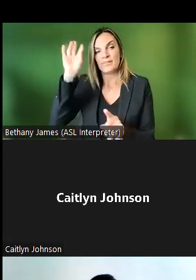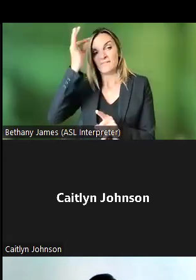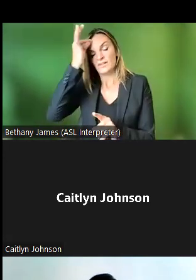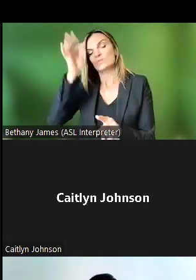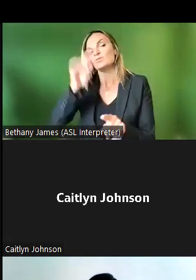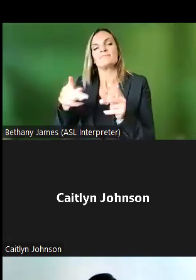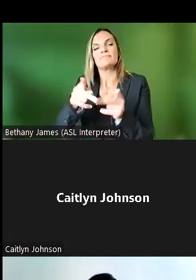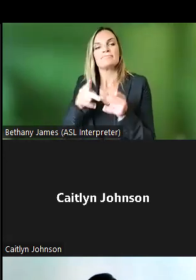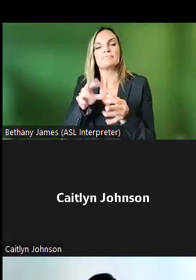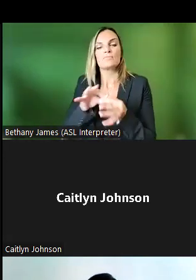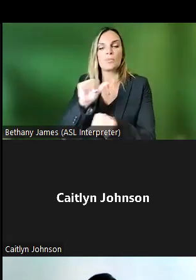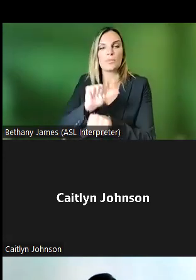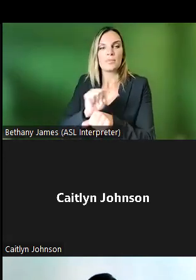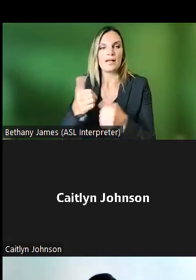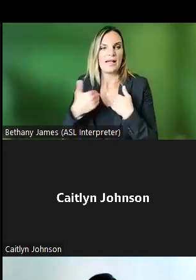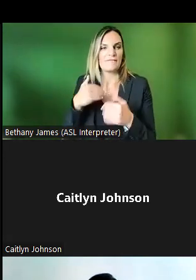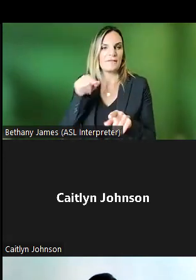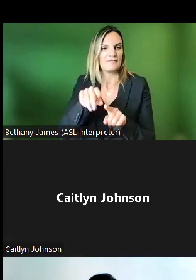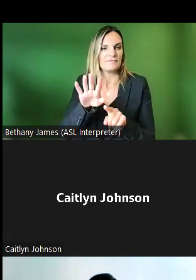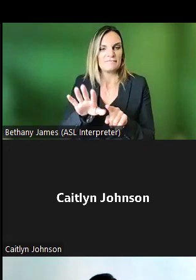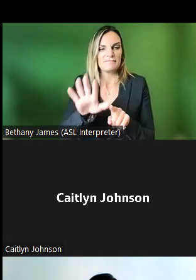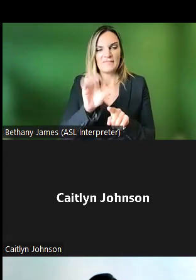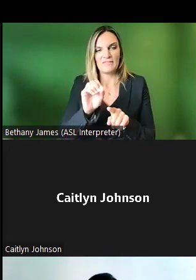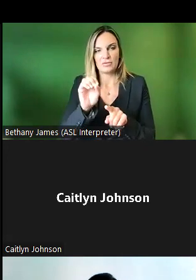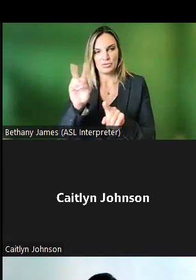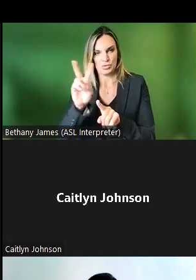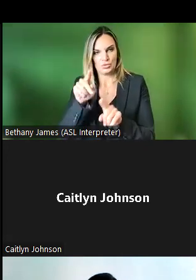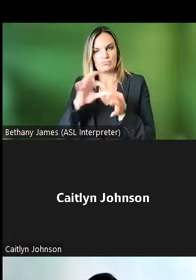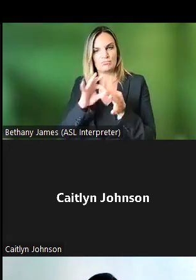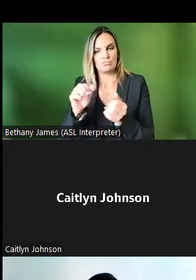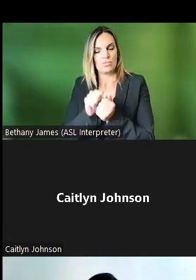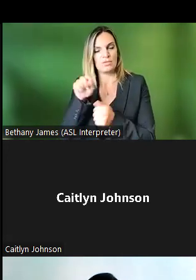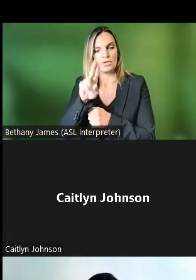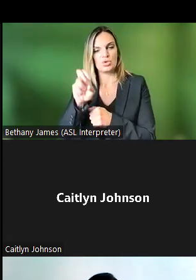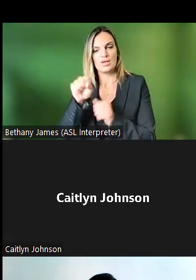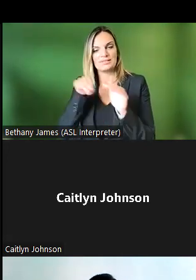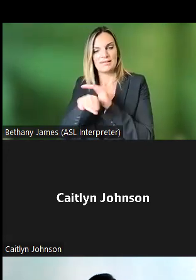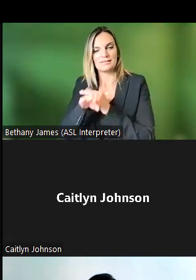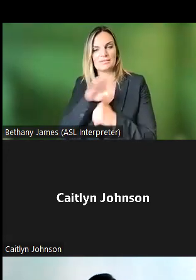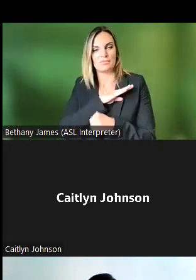502 describes and carves out the duties of the U.S. Access Board who are responsible